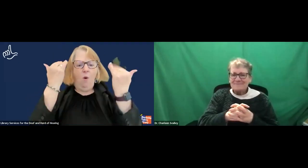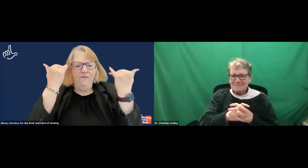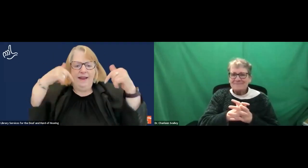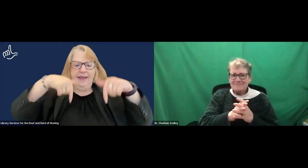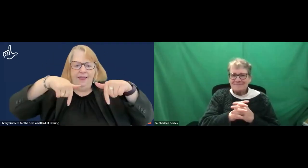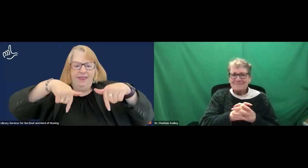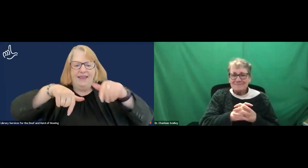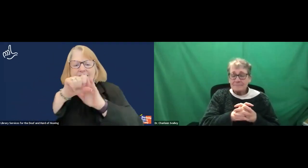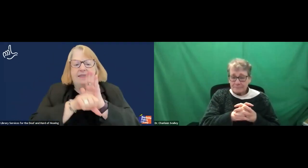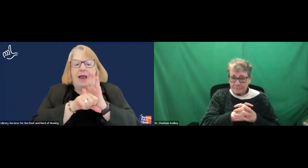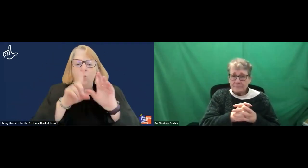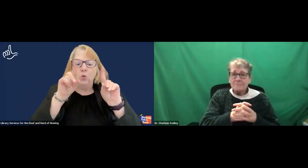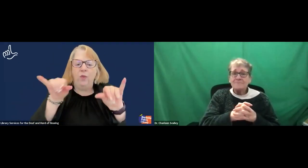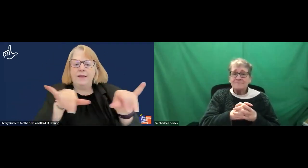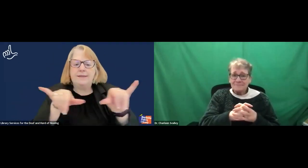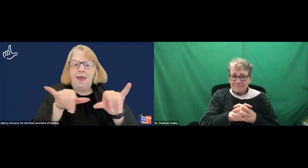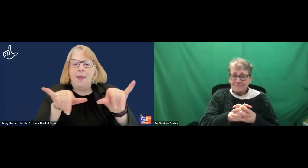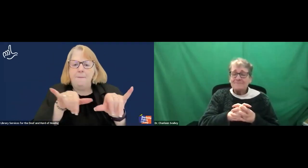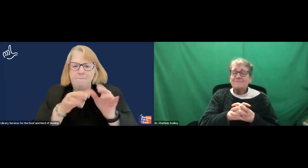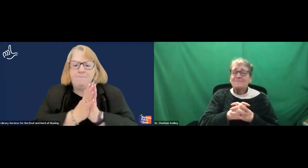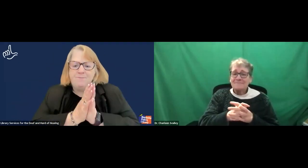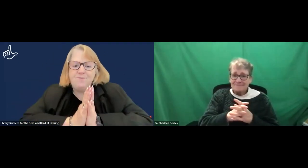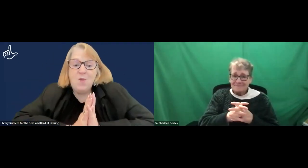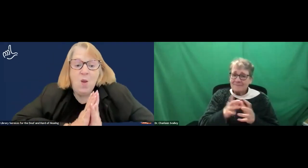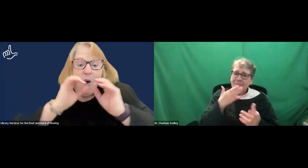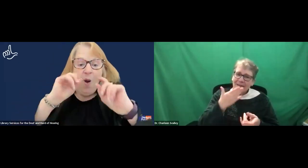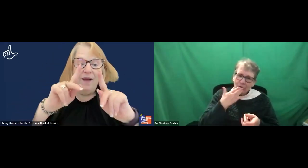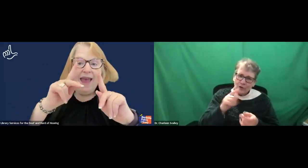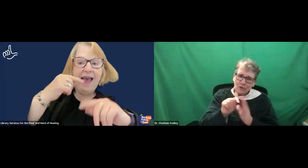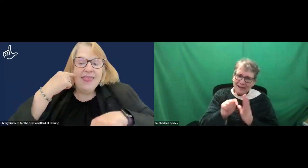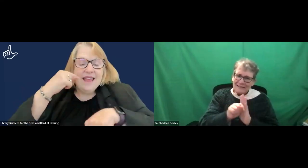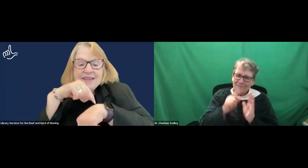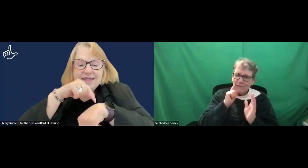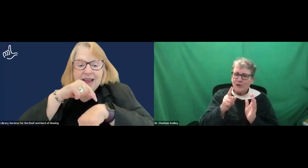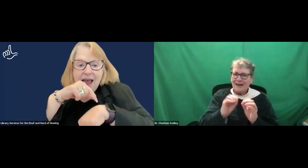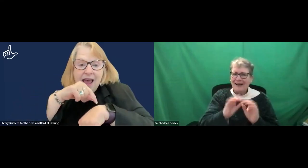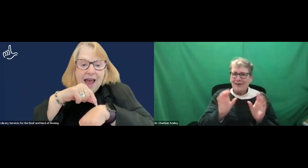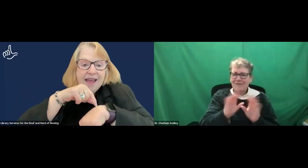they should support the bill in the way that Kansas has done it, and to do it the same-- same passion.